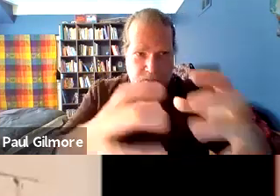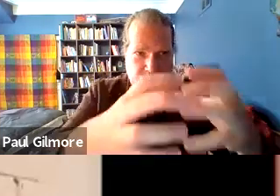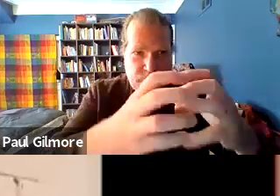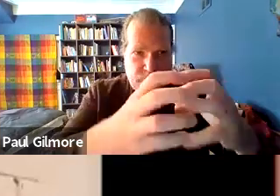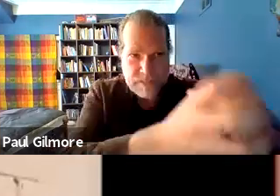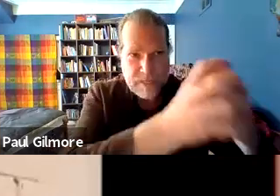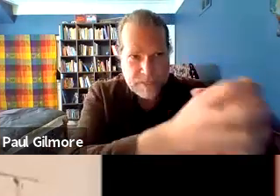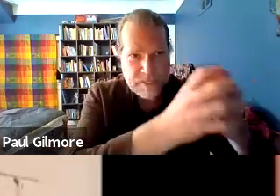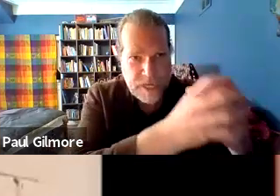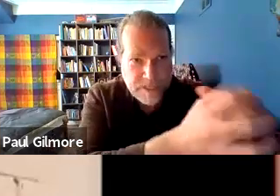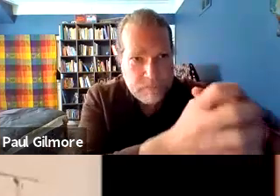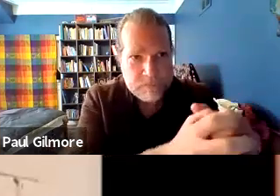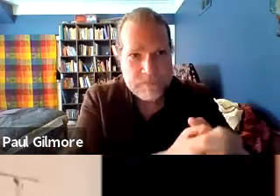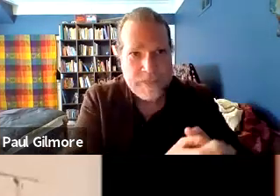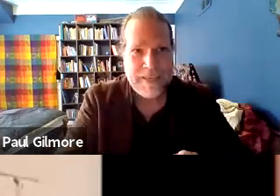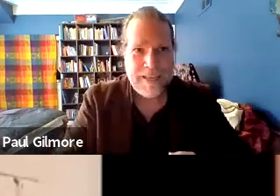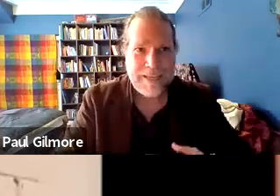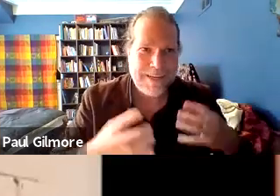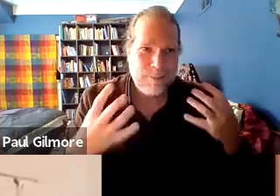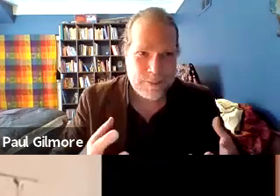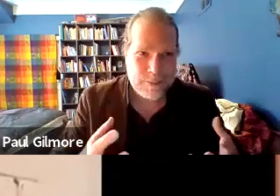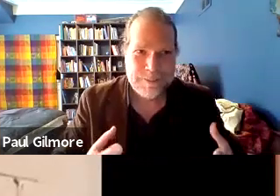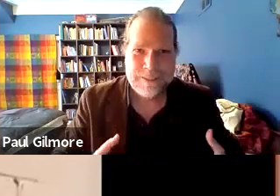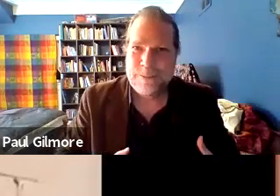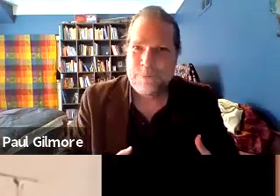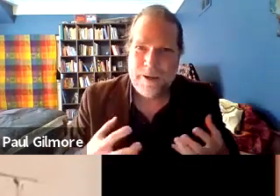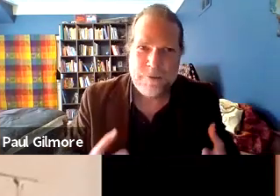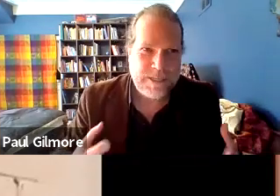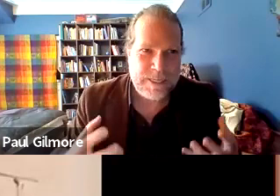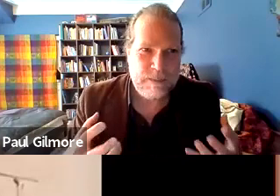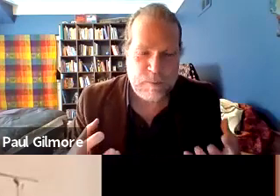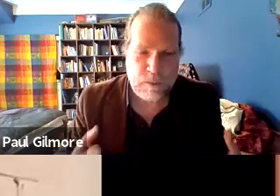grab people by the neck and shake them and say, Look, why are you trying to keep people